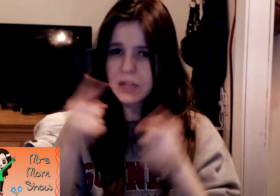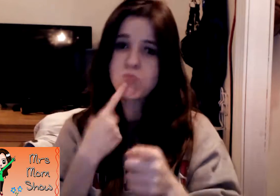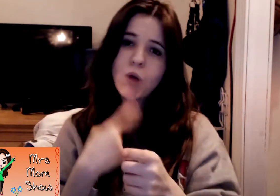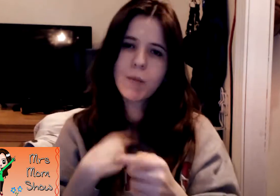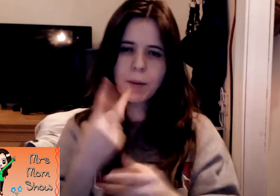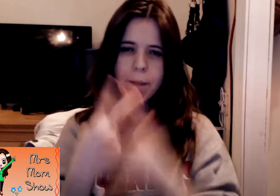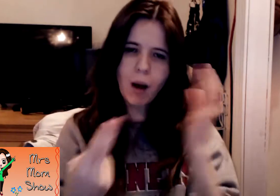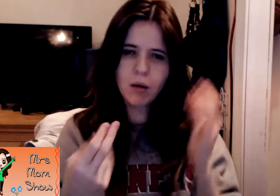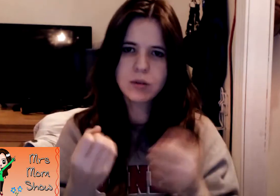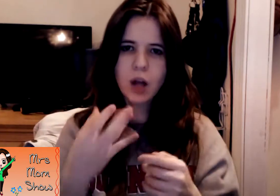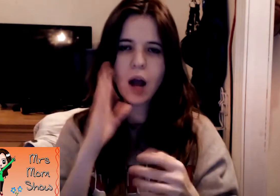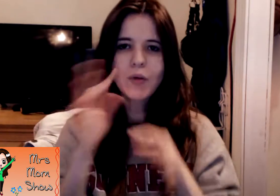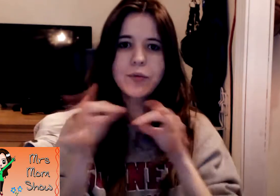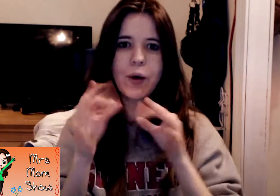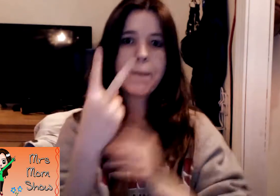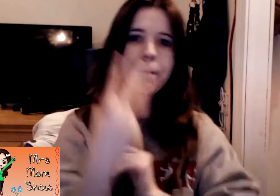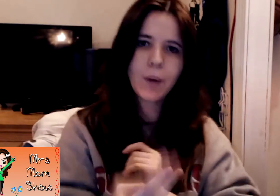he replied both. So, I'll explain both.